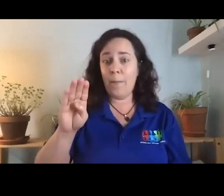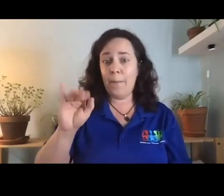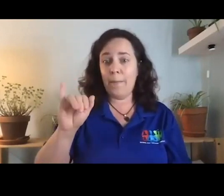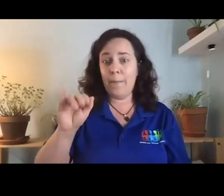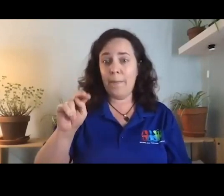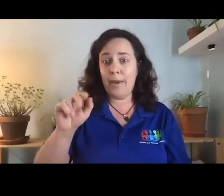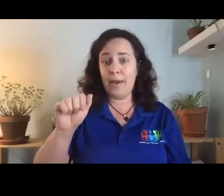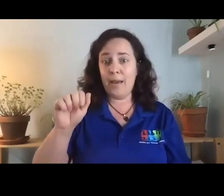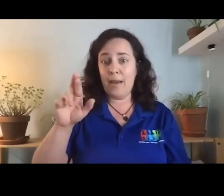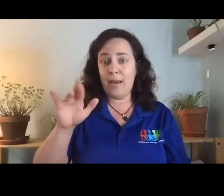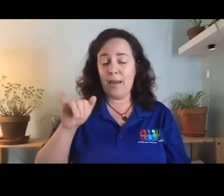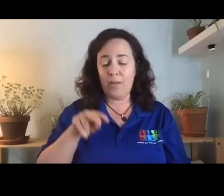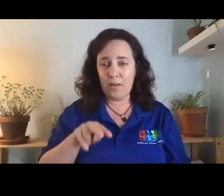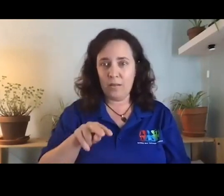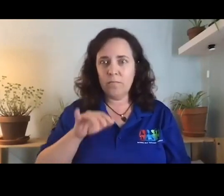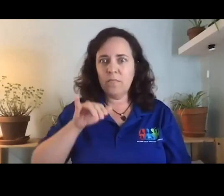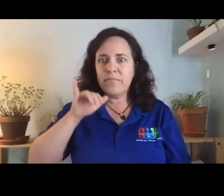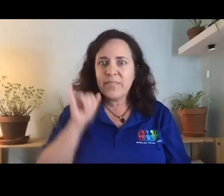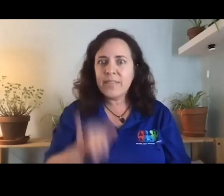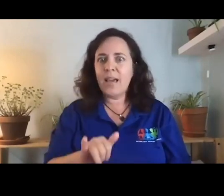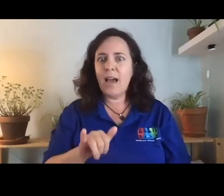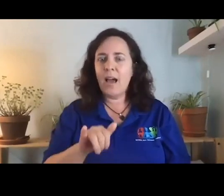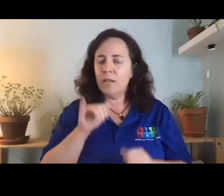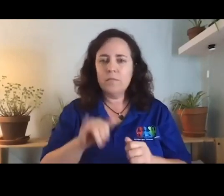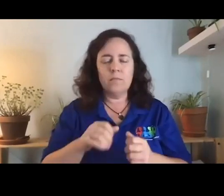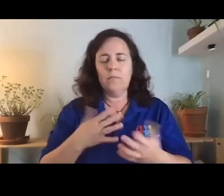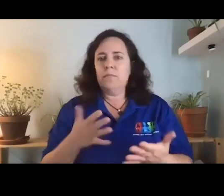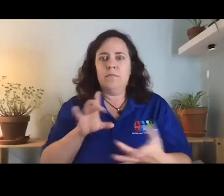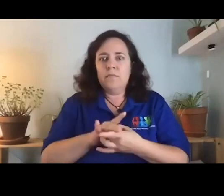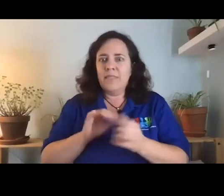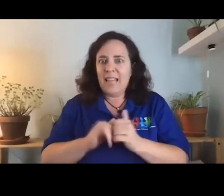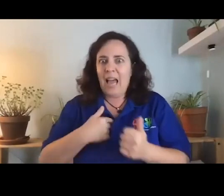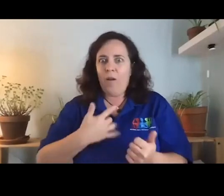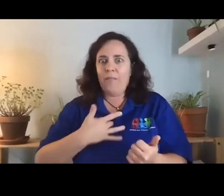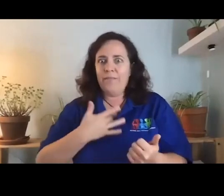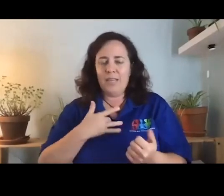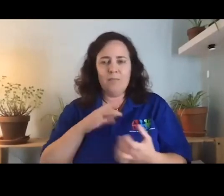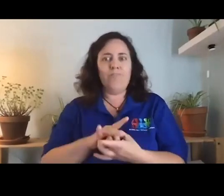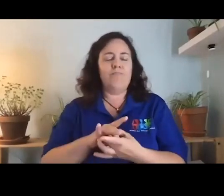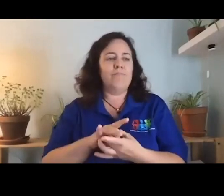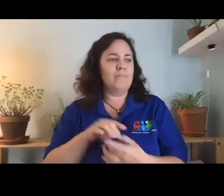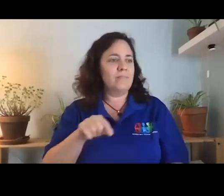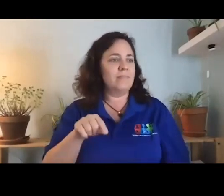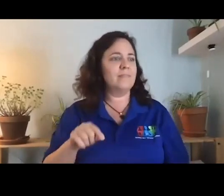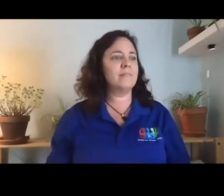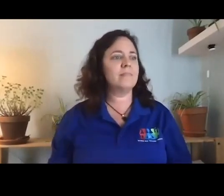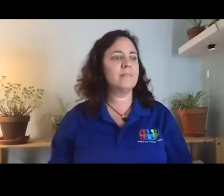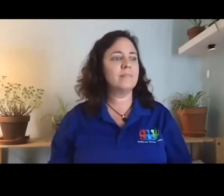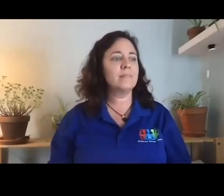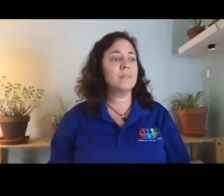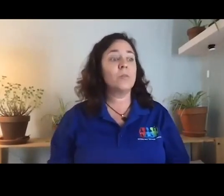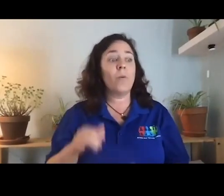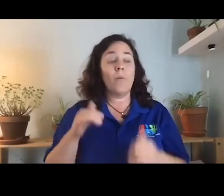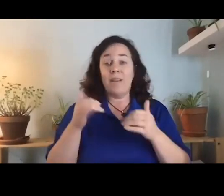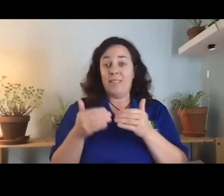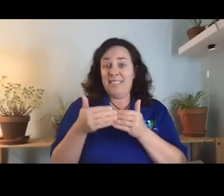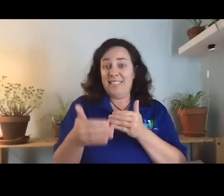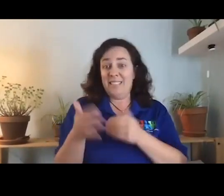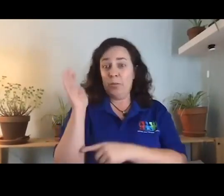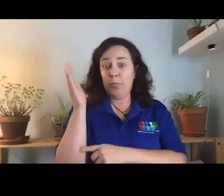finally, the age of 28, Blake found the word non binary and felt it really resonates with their experience.